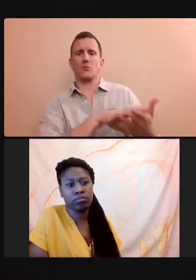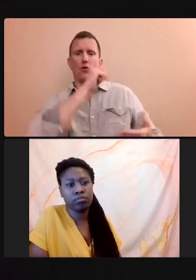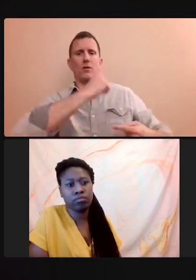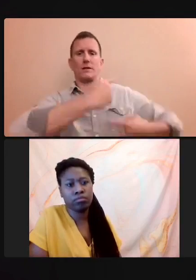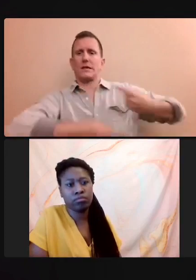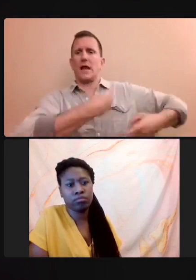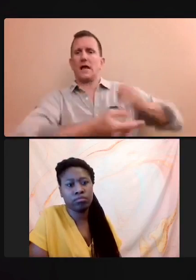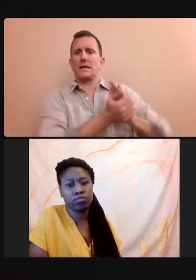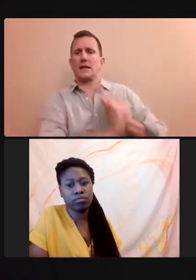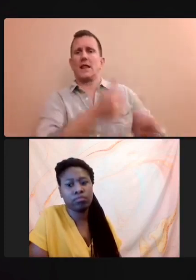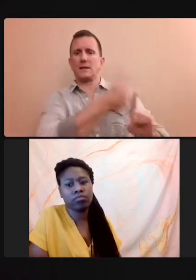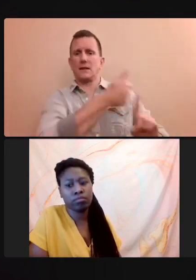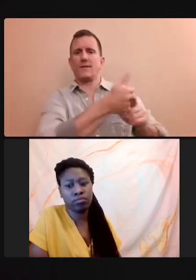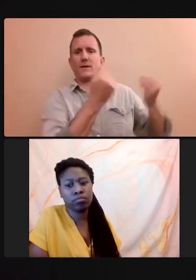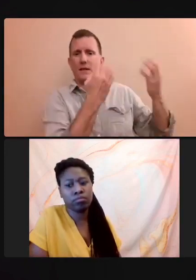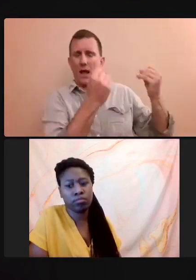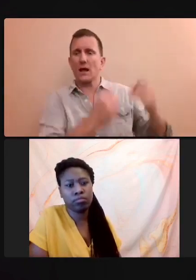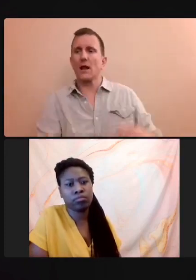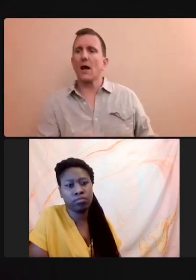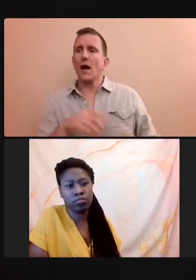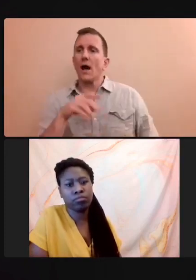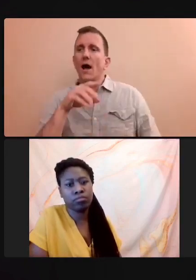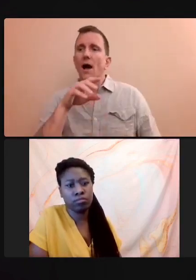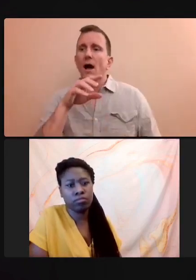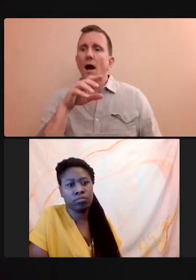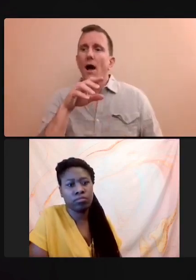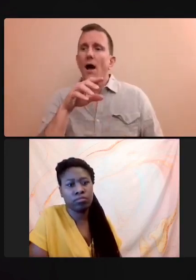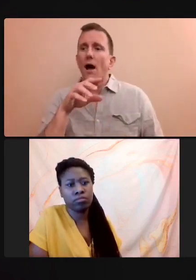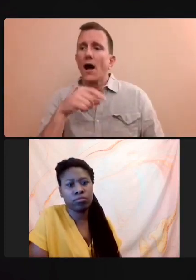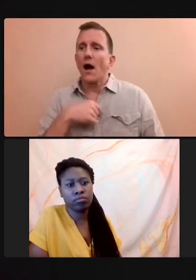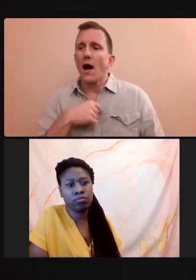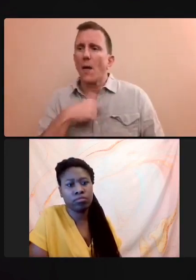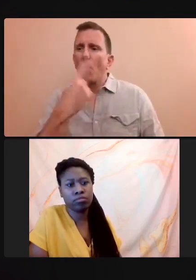So for ASL classes, it's like learning vocabulary, learning the basics,